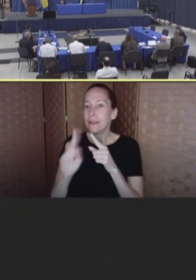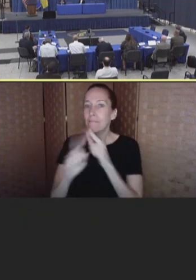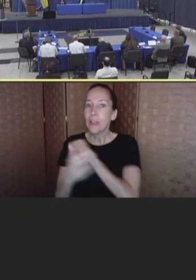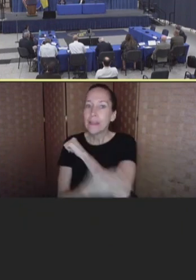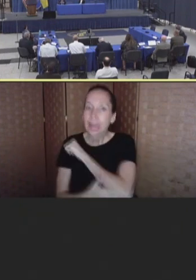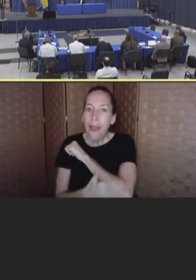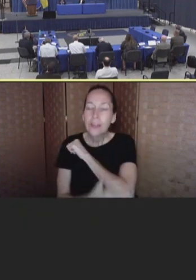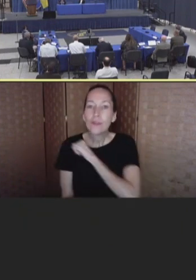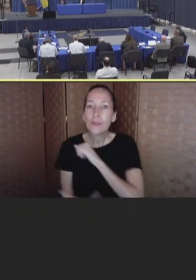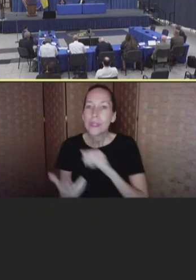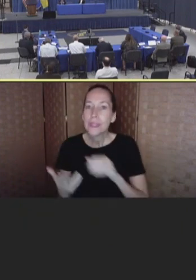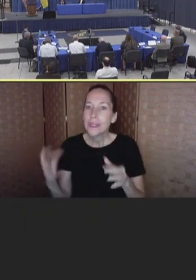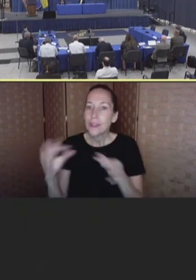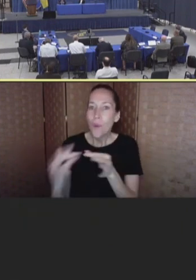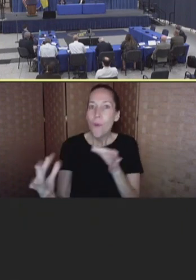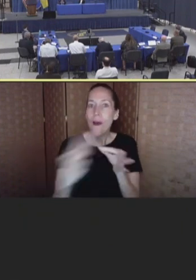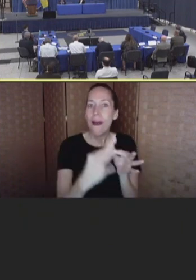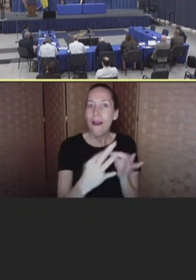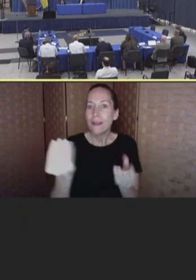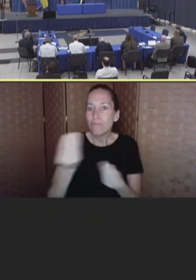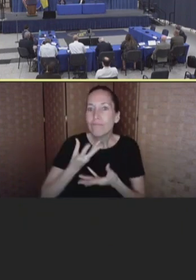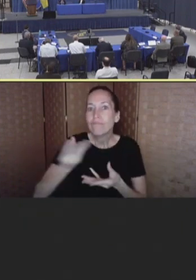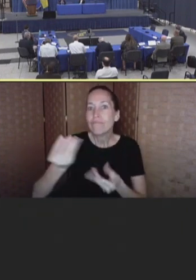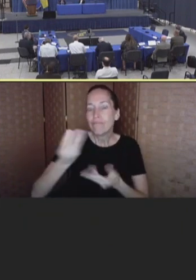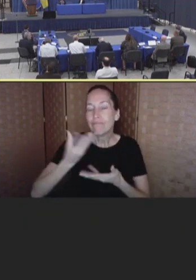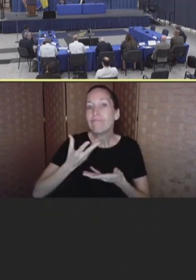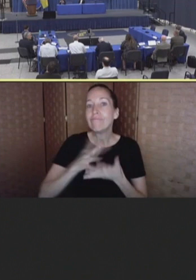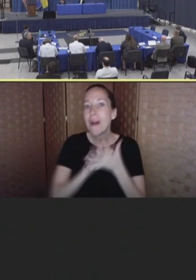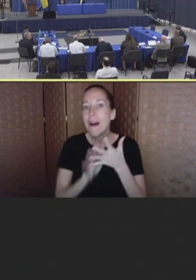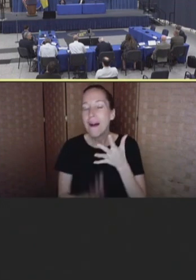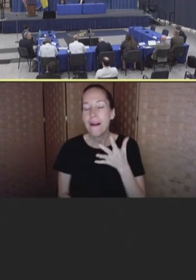hopefully you know, we can do better than we did before.